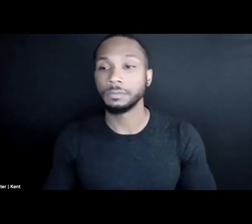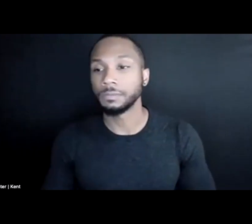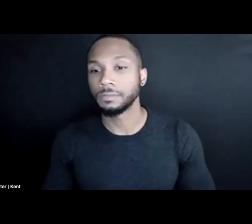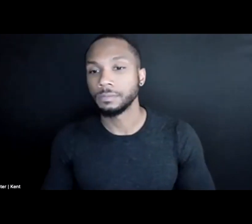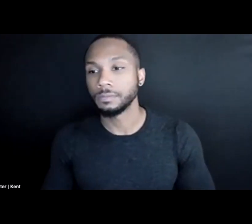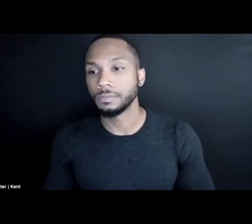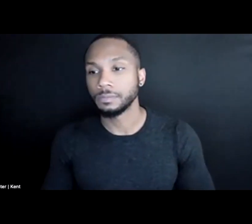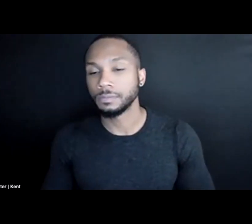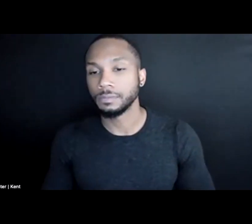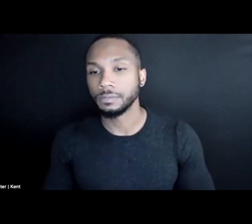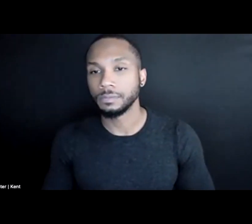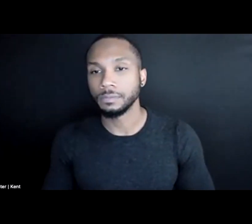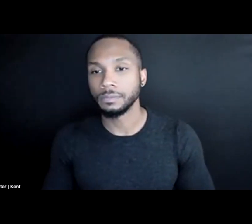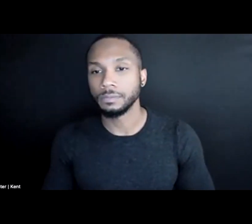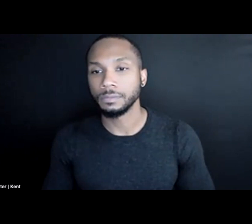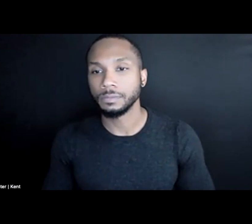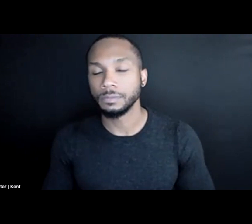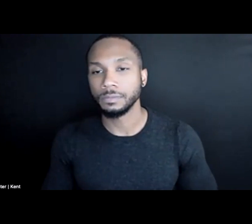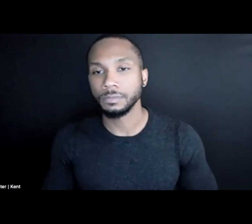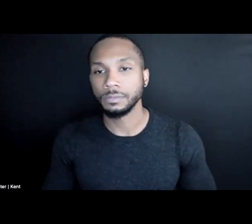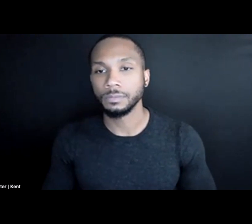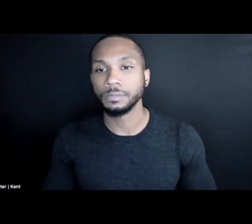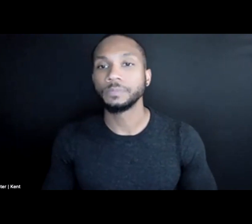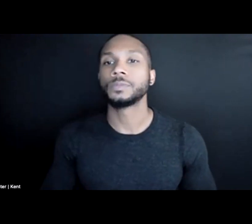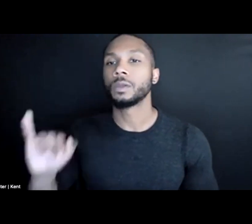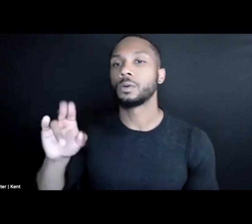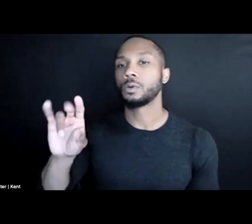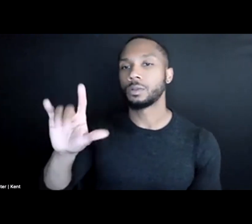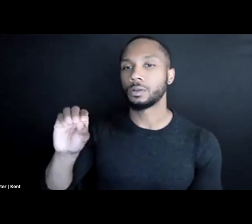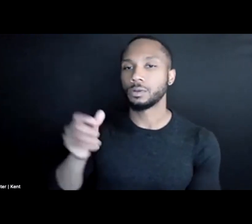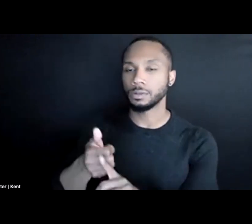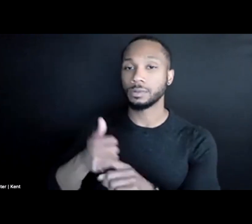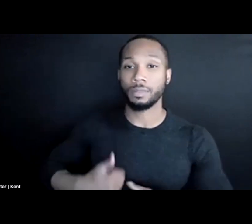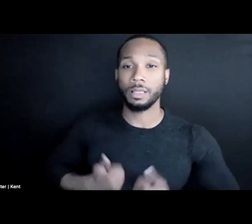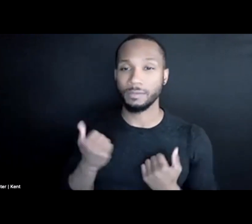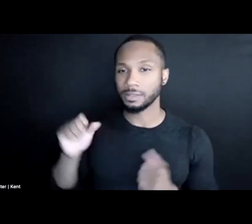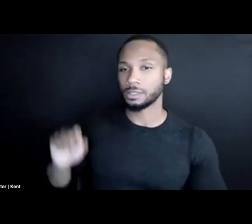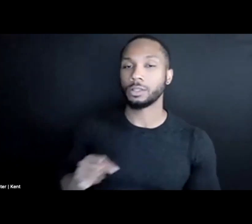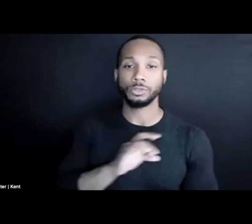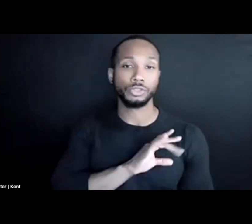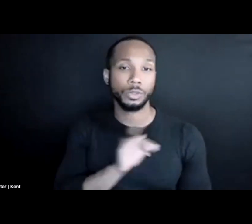Okay, so Julio Tizzani, he lives in southern Chile, where he works as a surgeon.